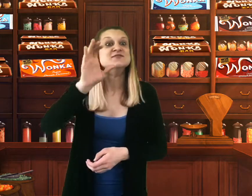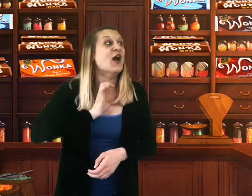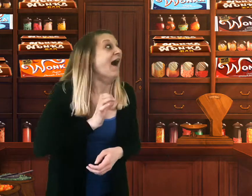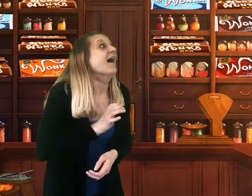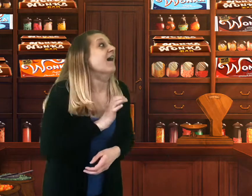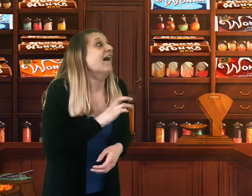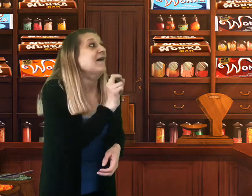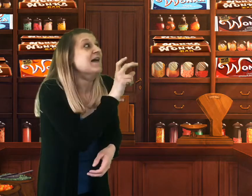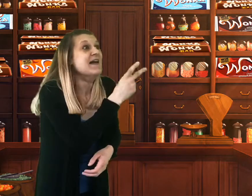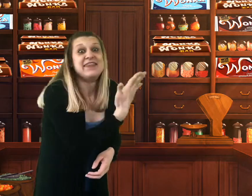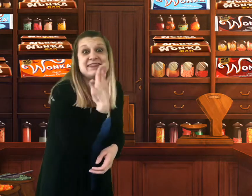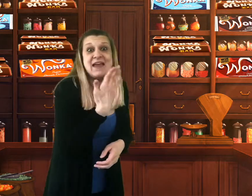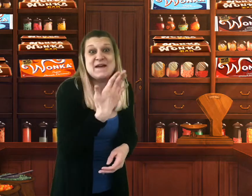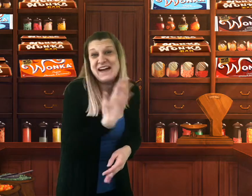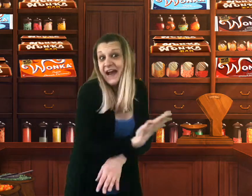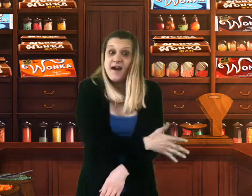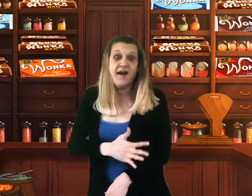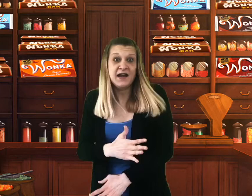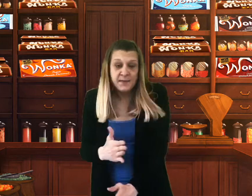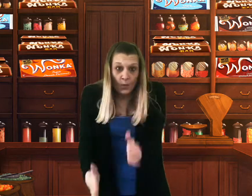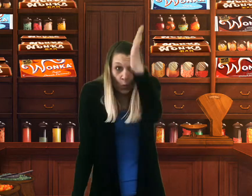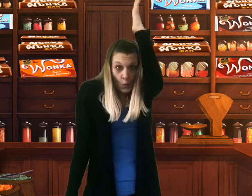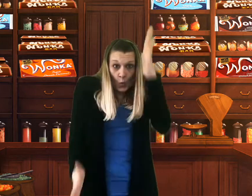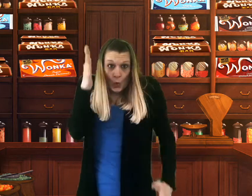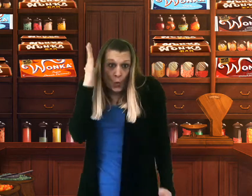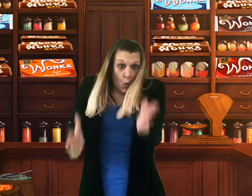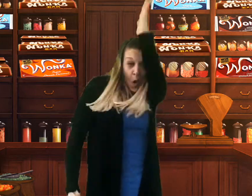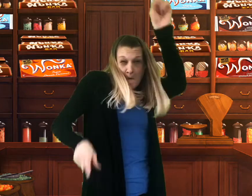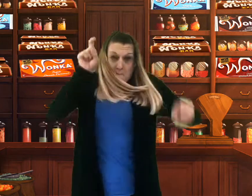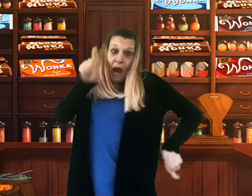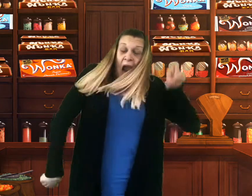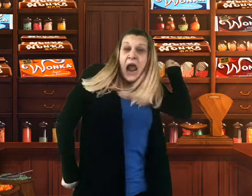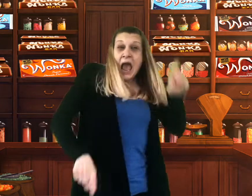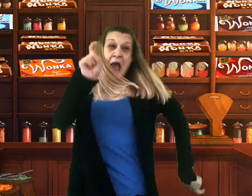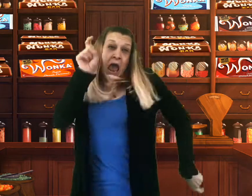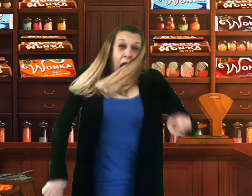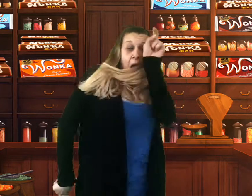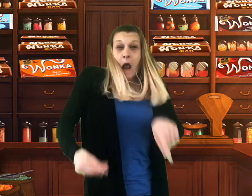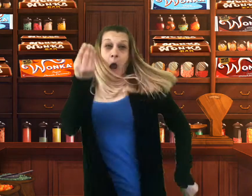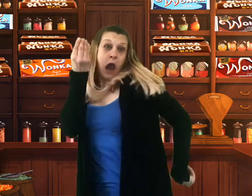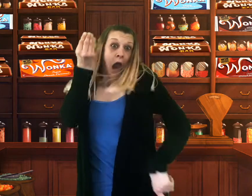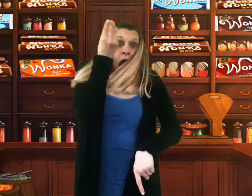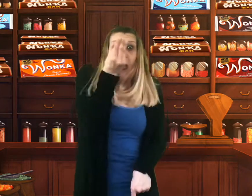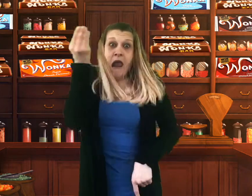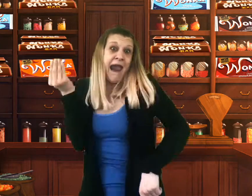"Thank you," Charlie said, and off he went, running through the snow as fast as his legs would go.